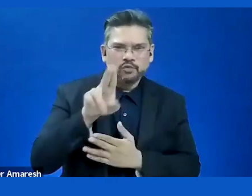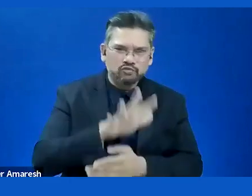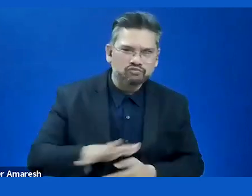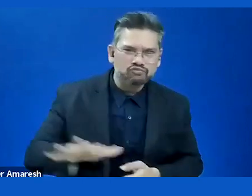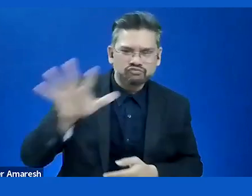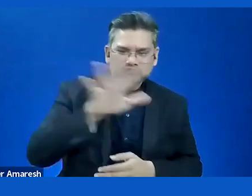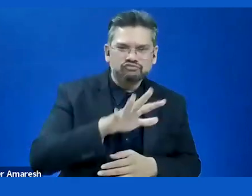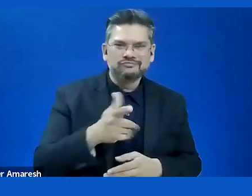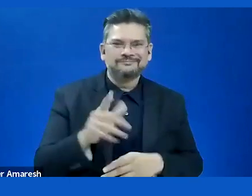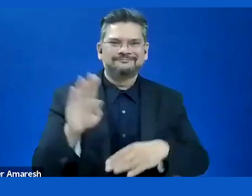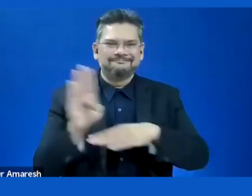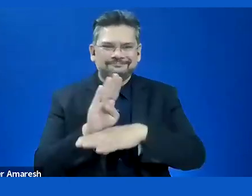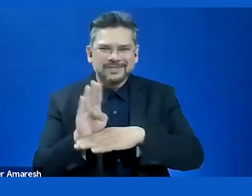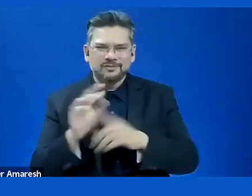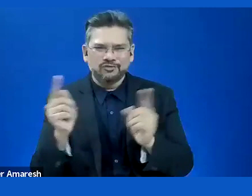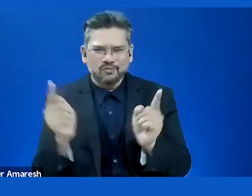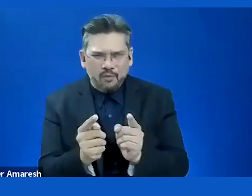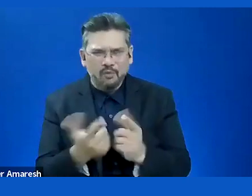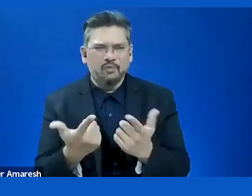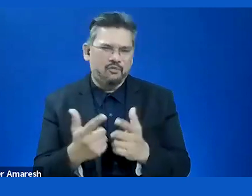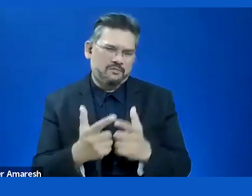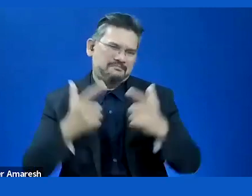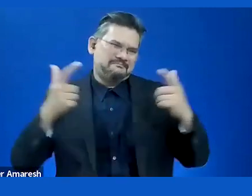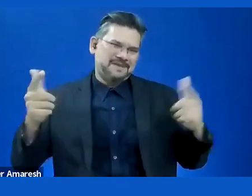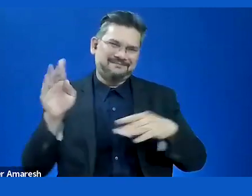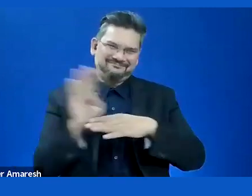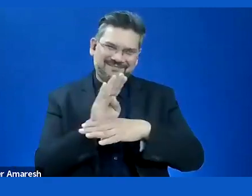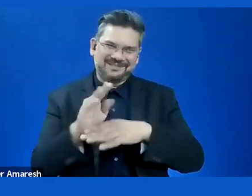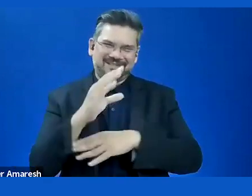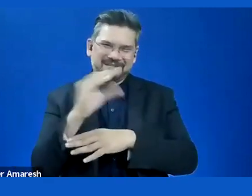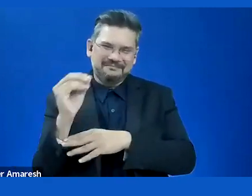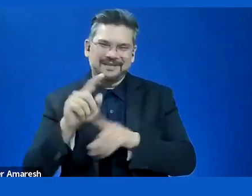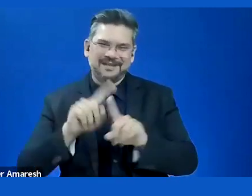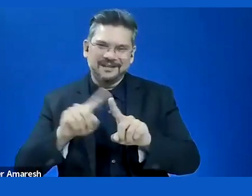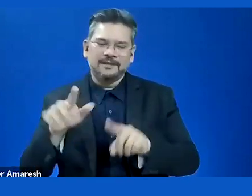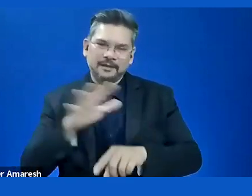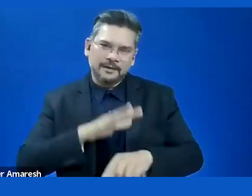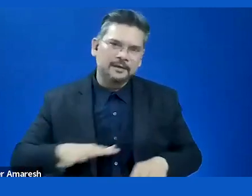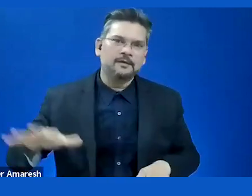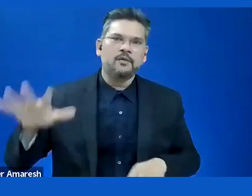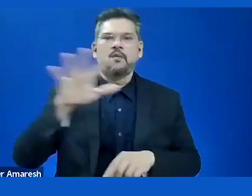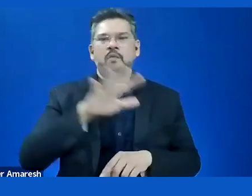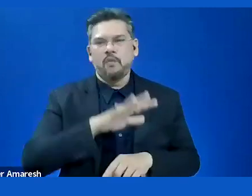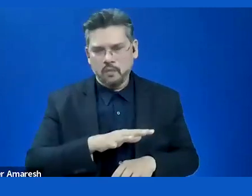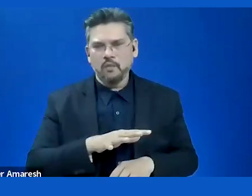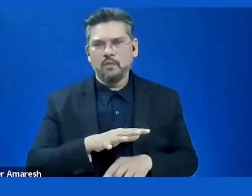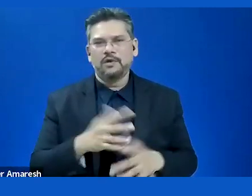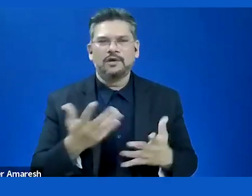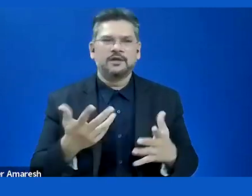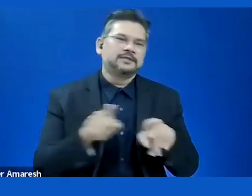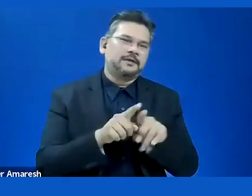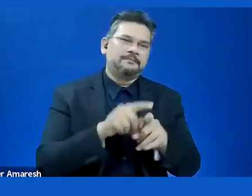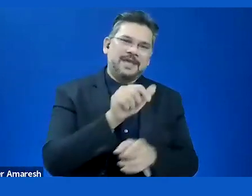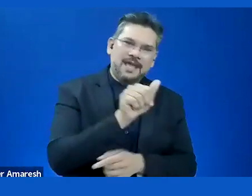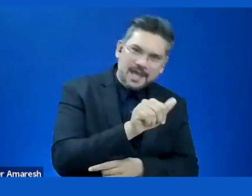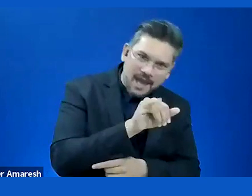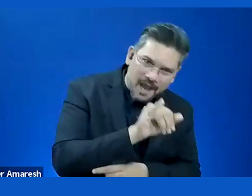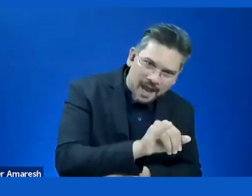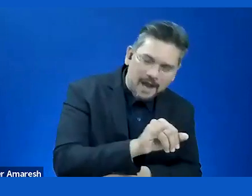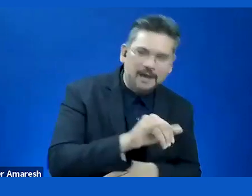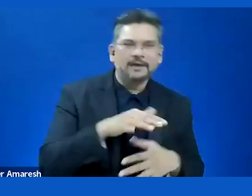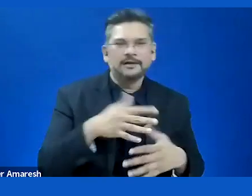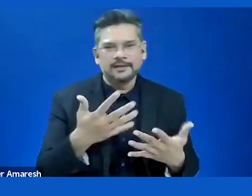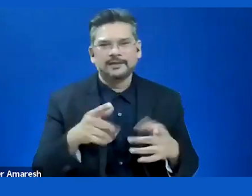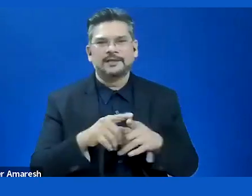businesses, by all stakeholders. Like artificial intelligence, data, Cloud, the further advance